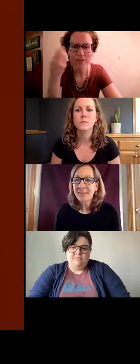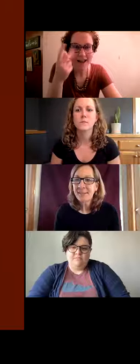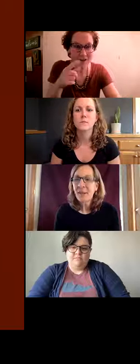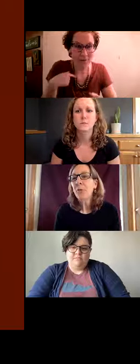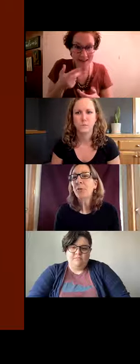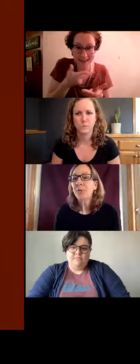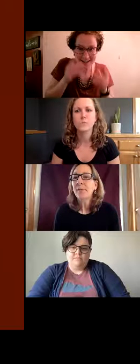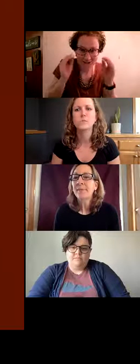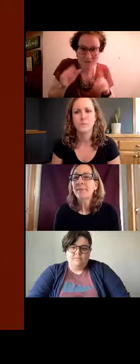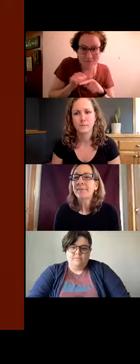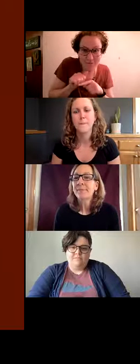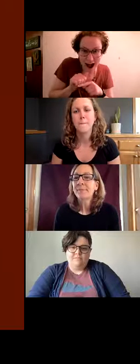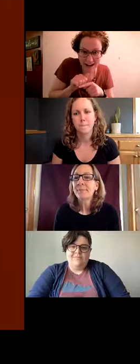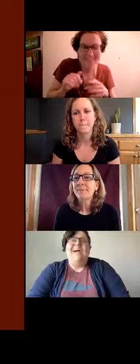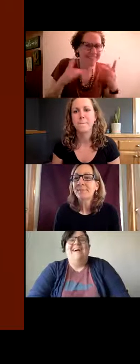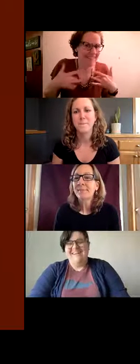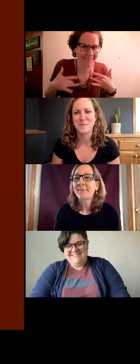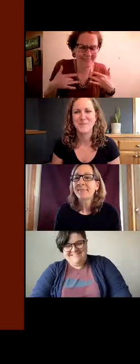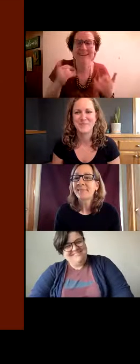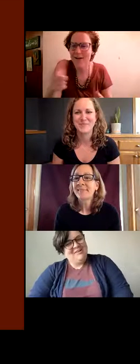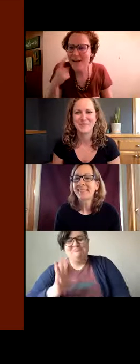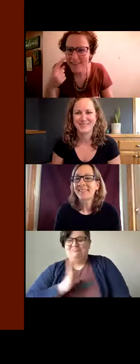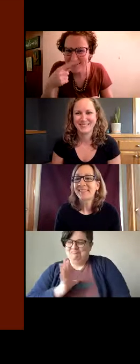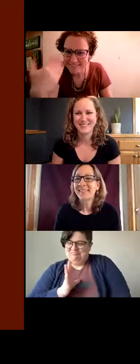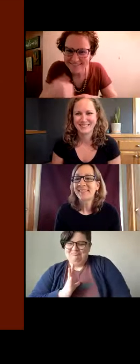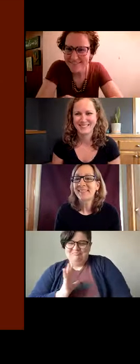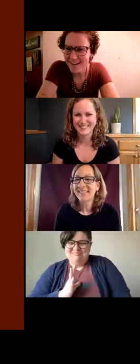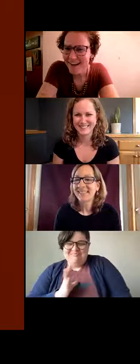Chelsea: Oh I forgot -- I realized that we introduced ourselves as teachers. We had progressed